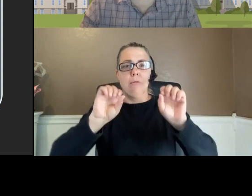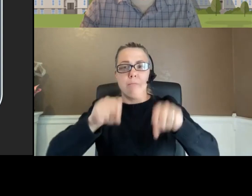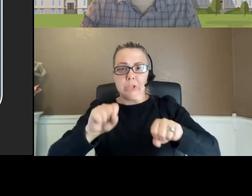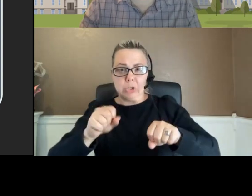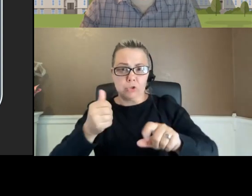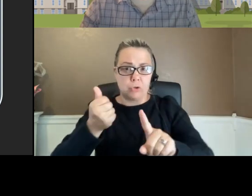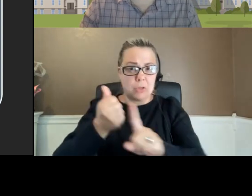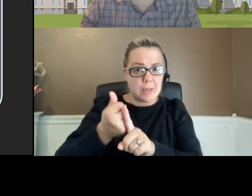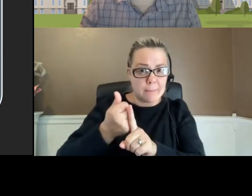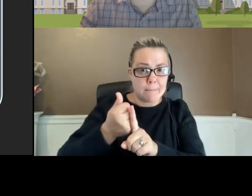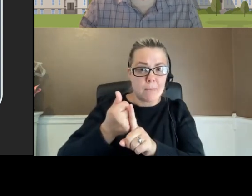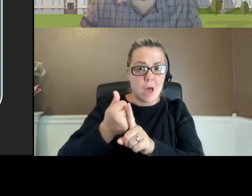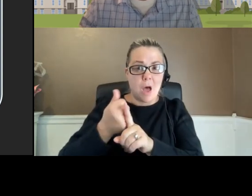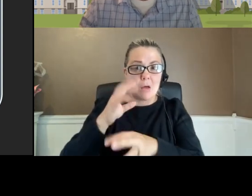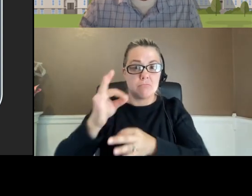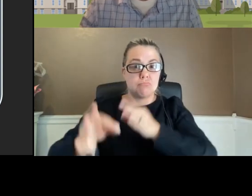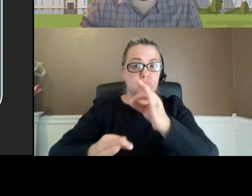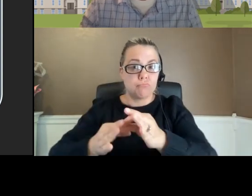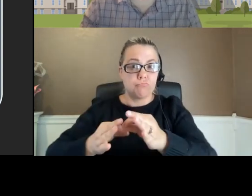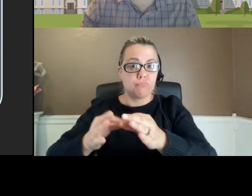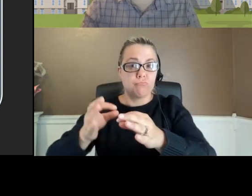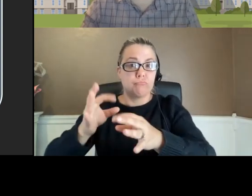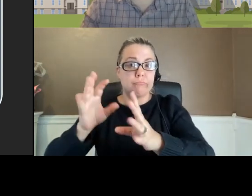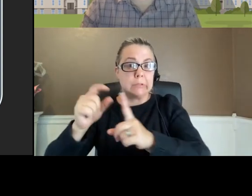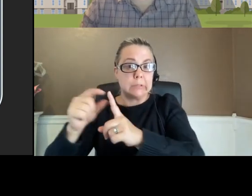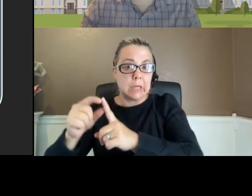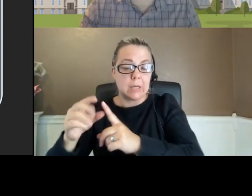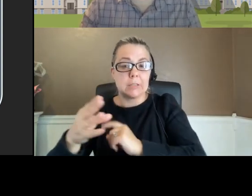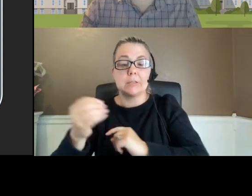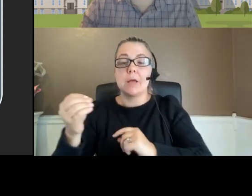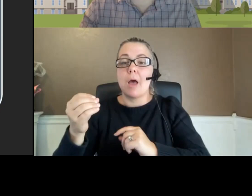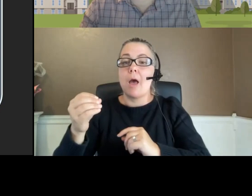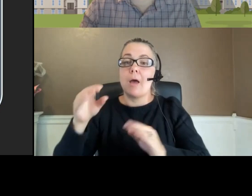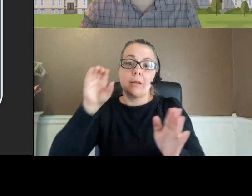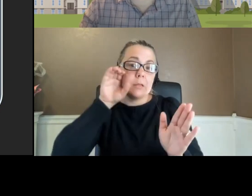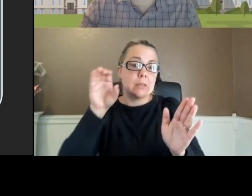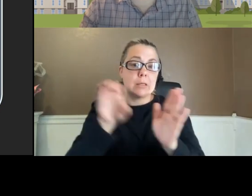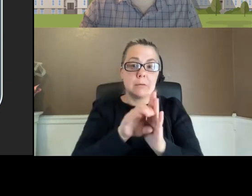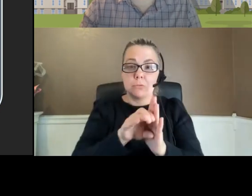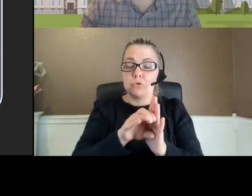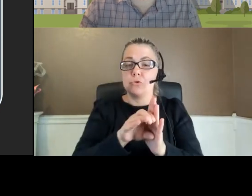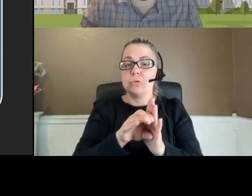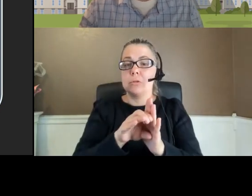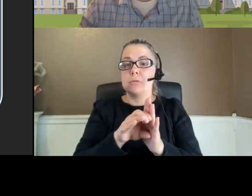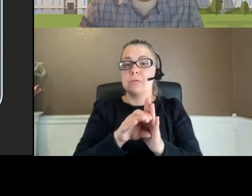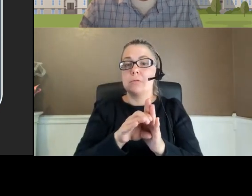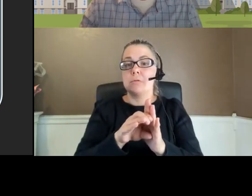text and various types of media and images. It cannot, however, in fact, no automated